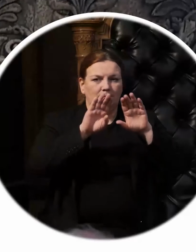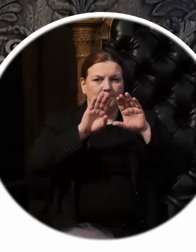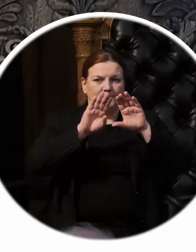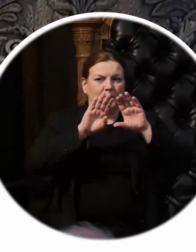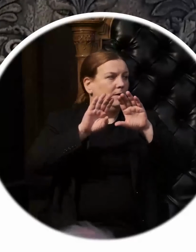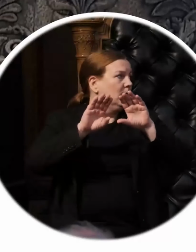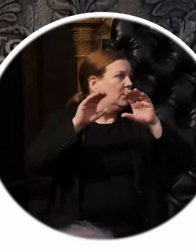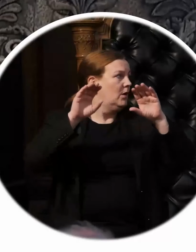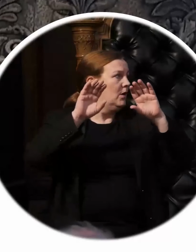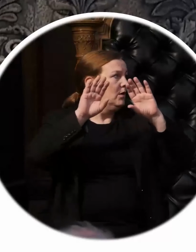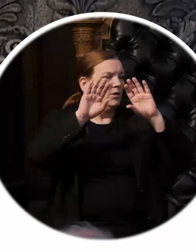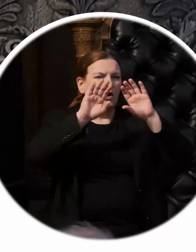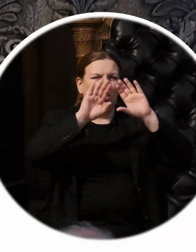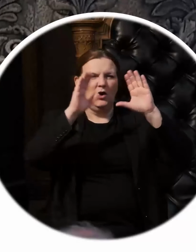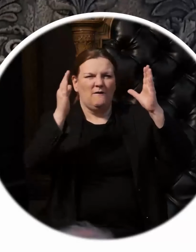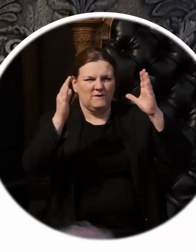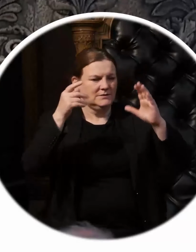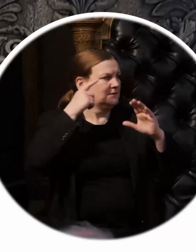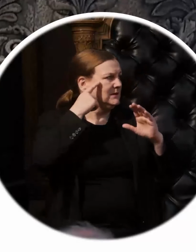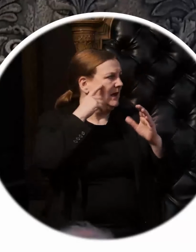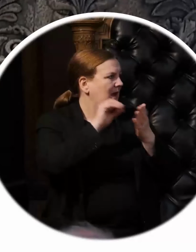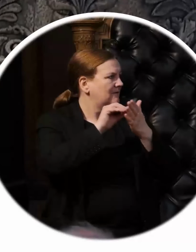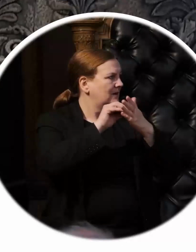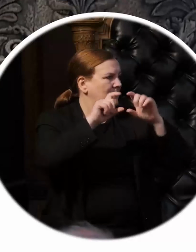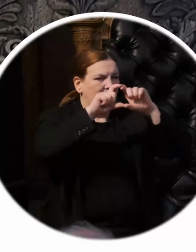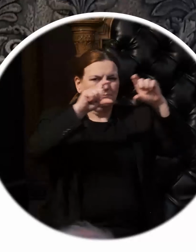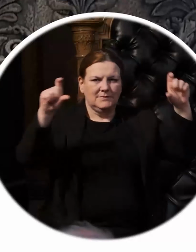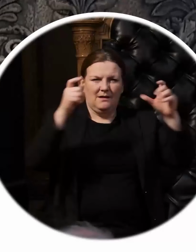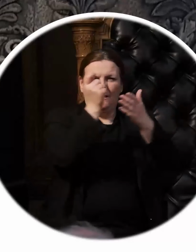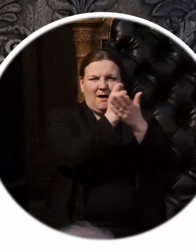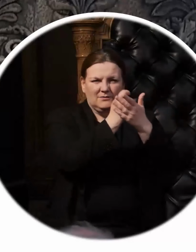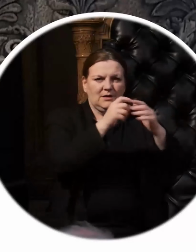And the use of these palmettes, these carved palmettes and wreaths are